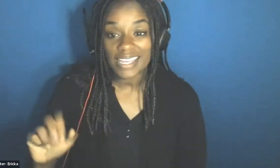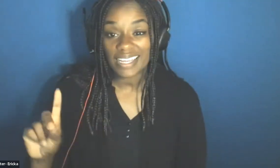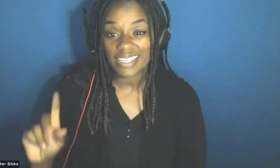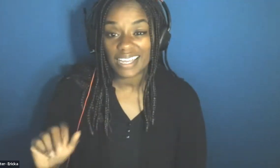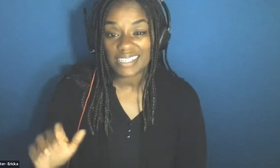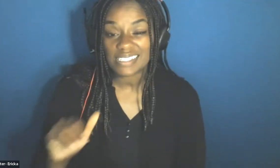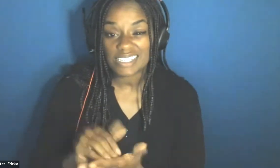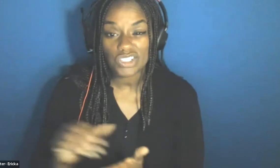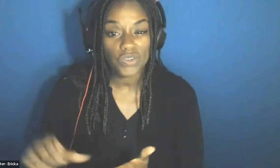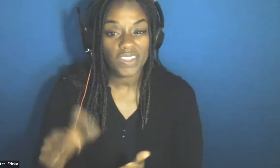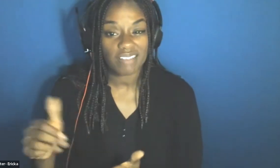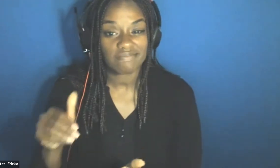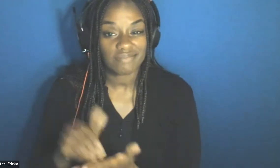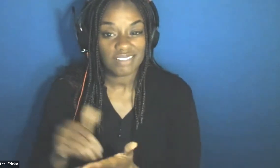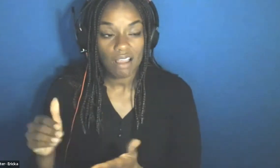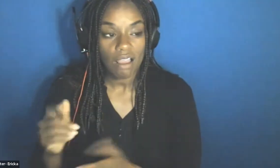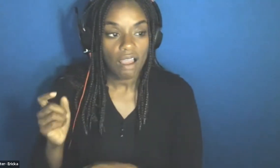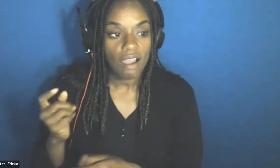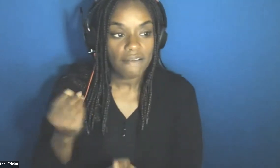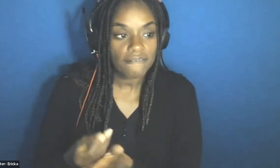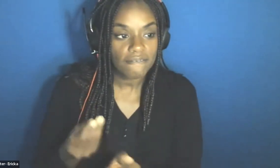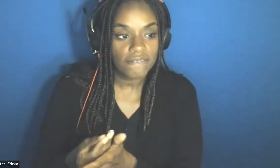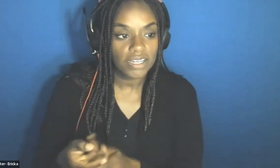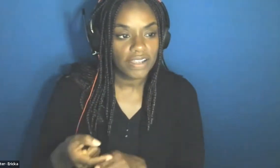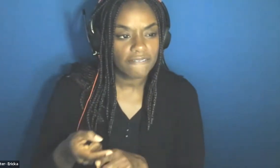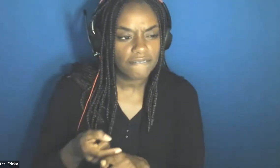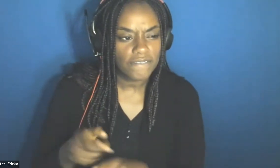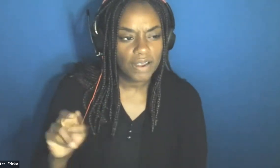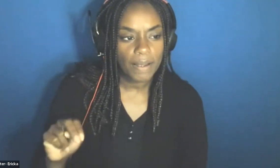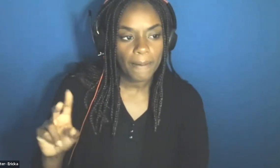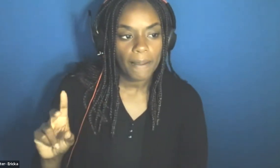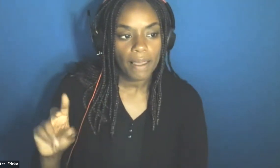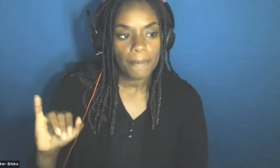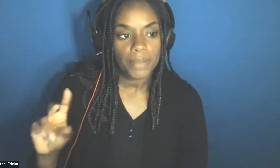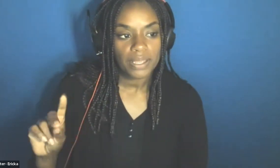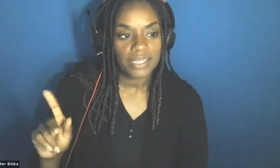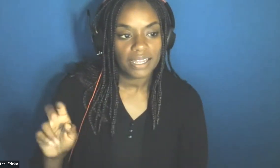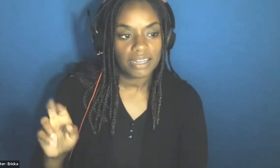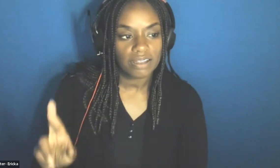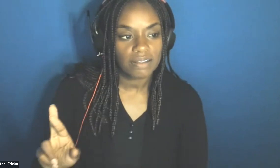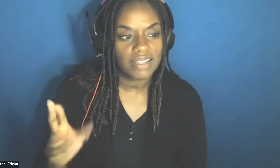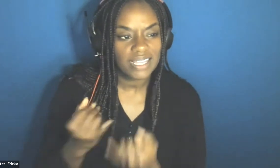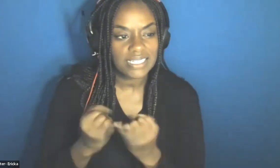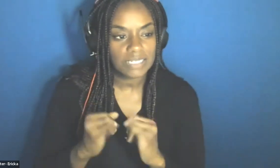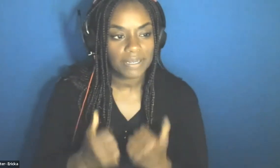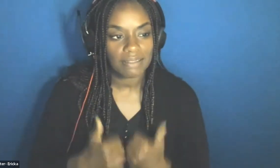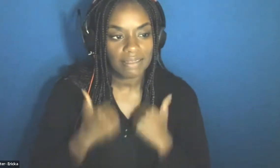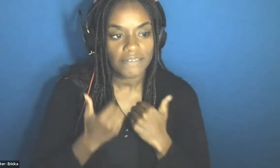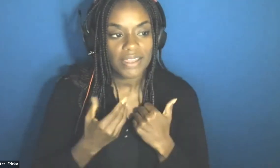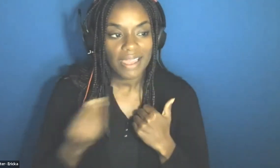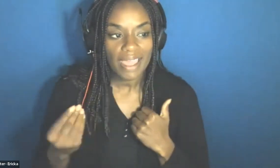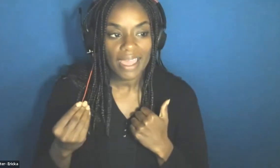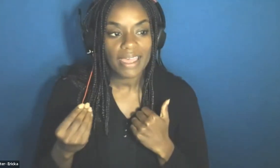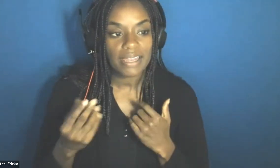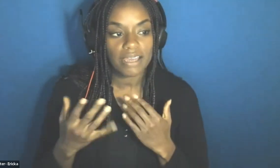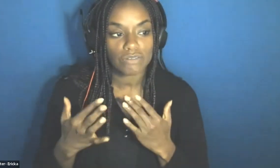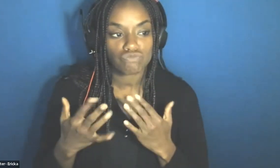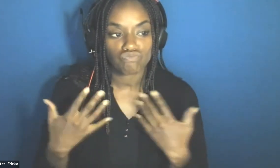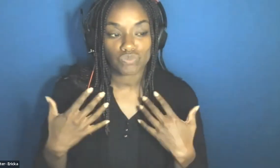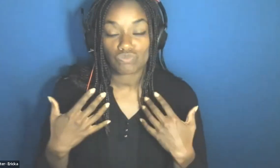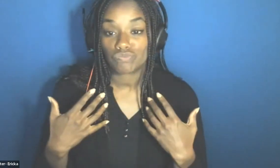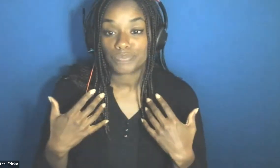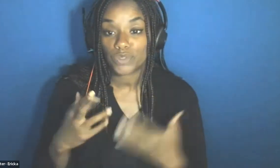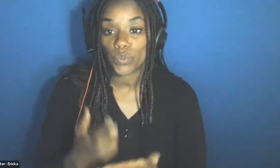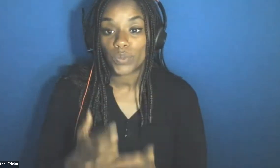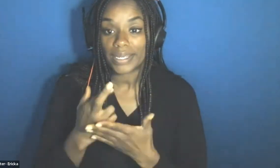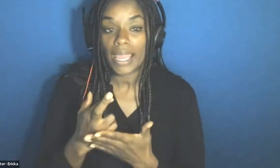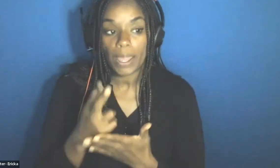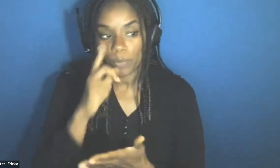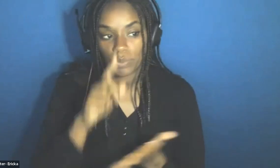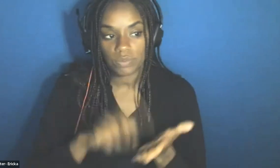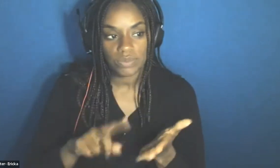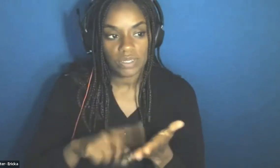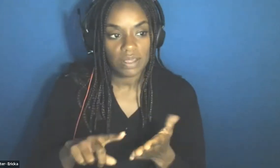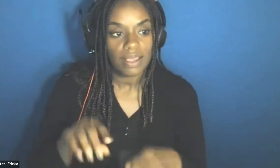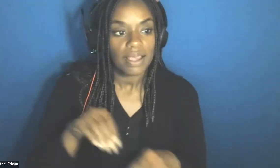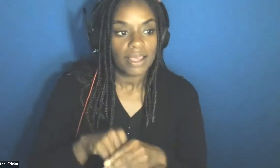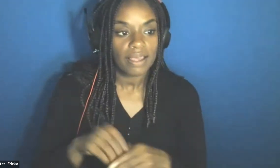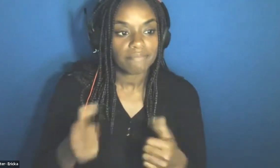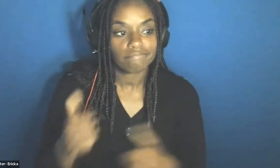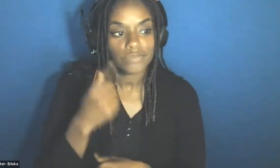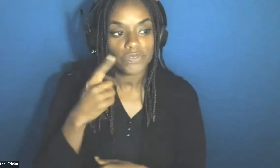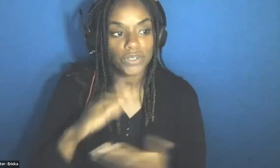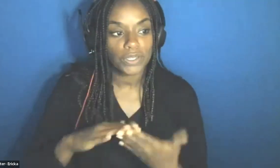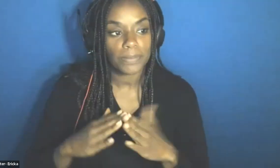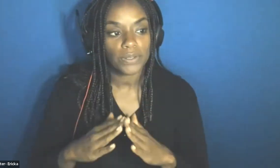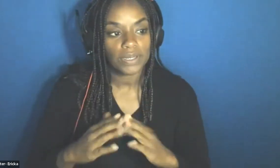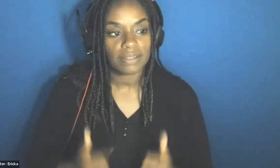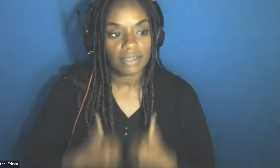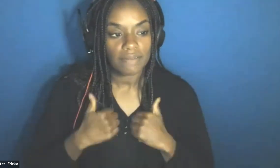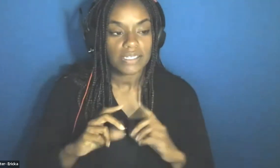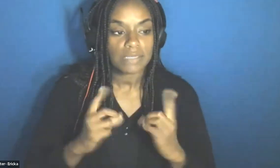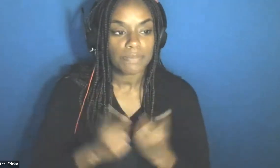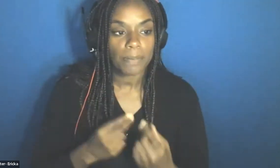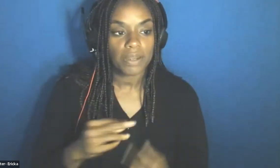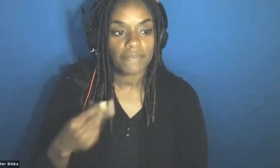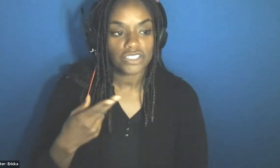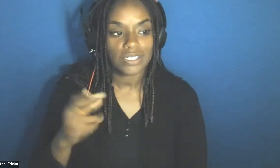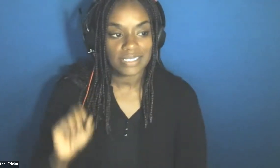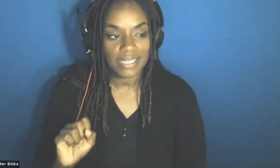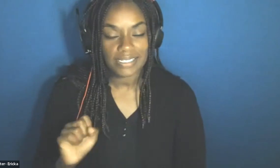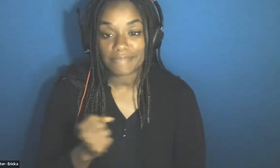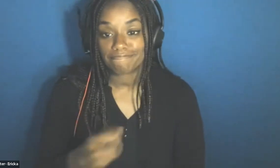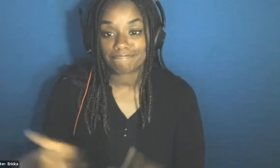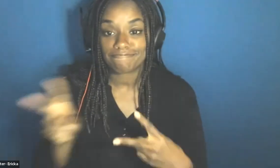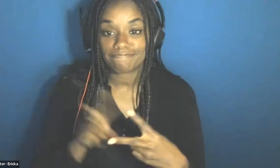Southeast ADA Center is a project of the Burton Blatt institute at Syracuse University.